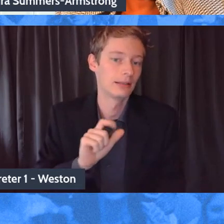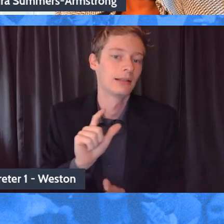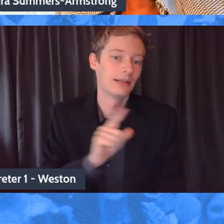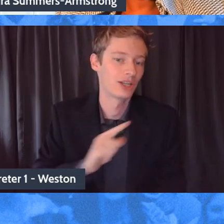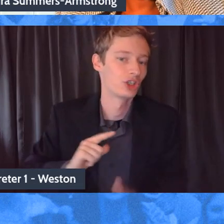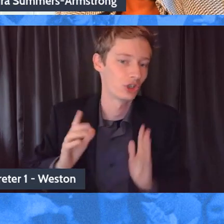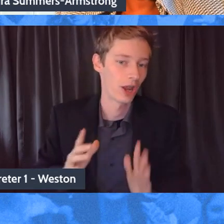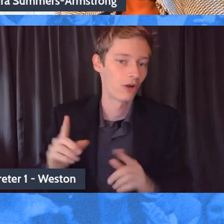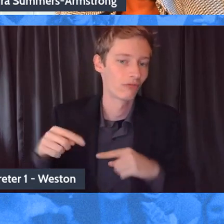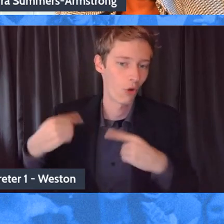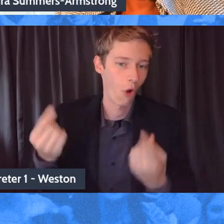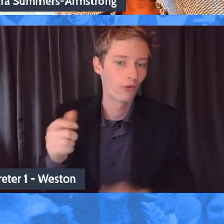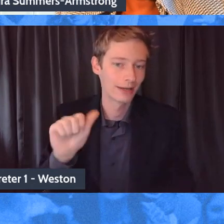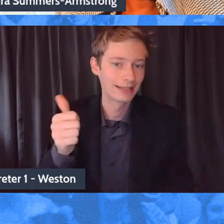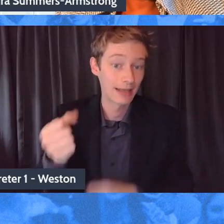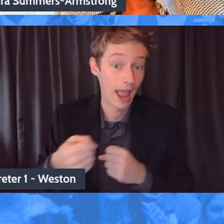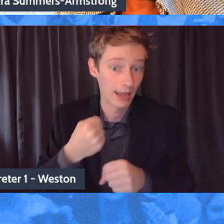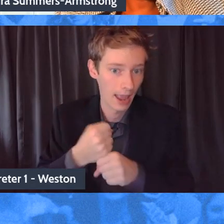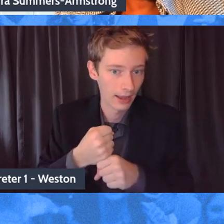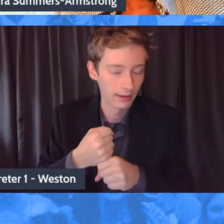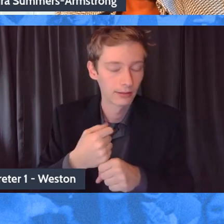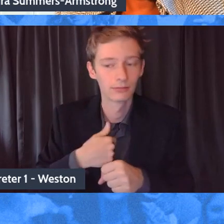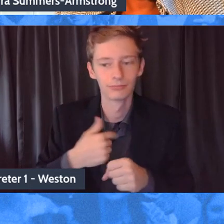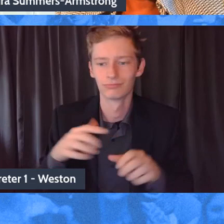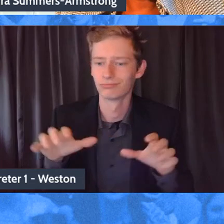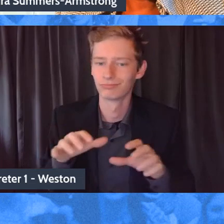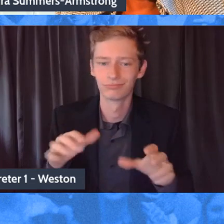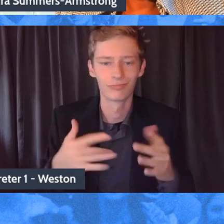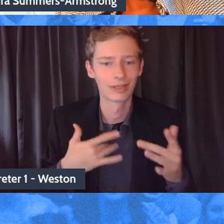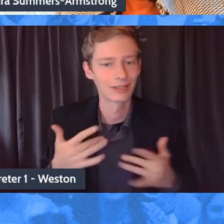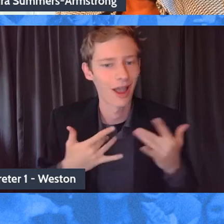advocating for people who sometimes don't get their voices shared.